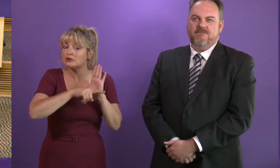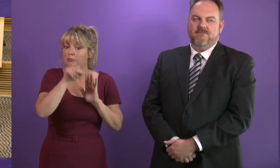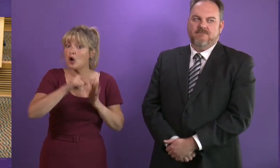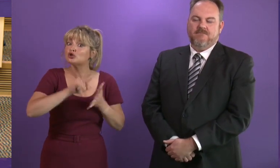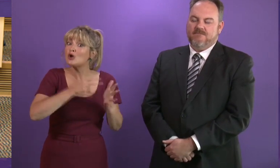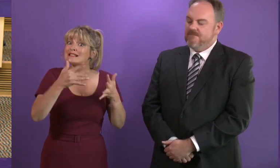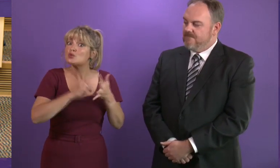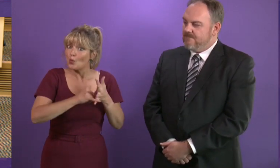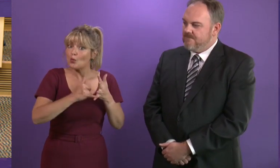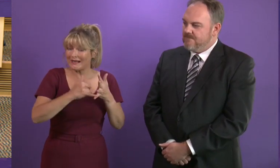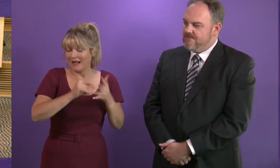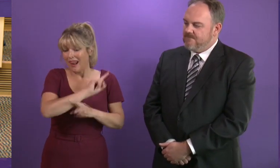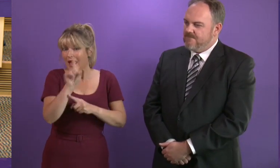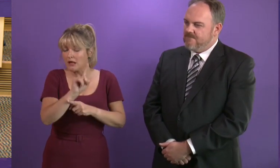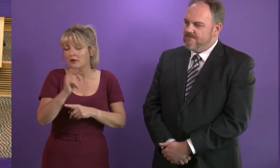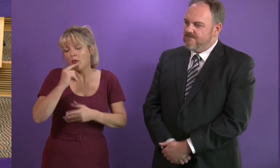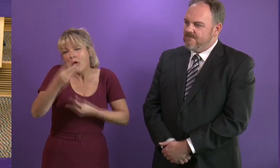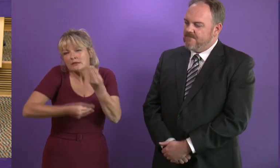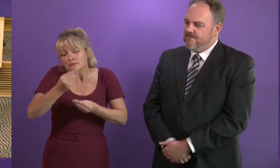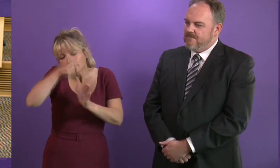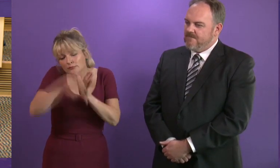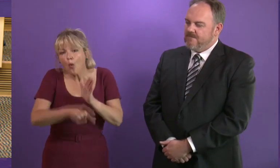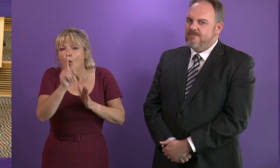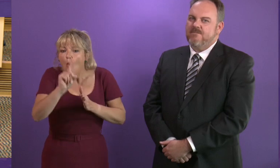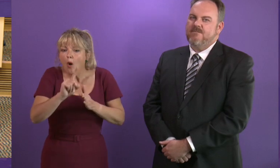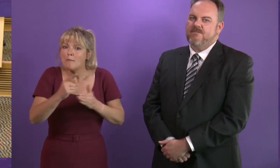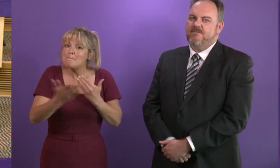to make sure that practitioners who are trying to protect children are as well supported